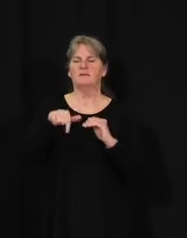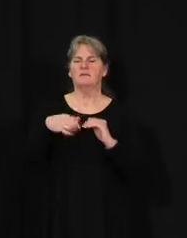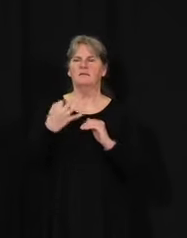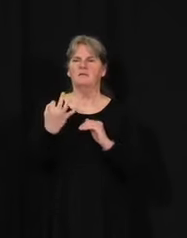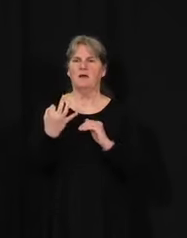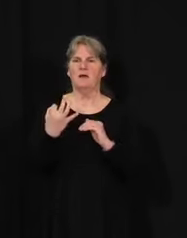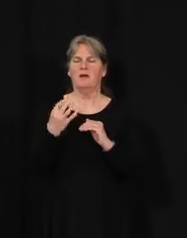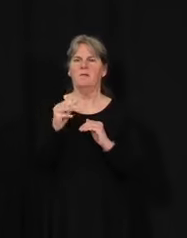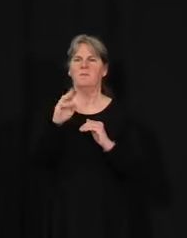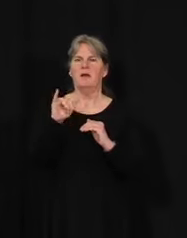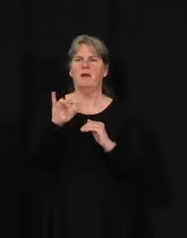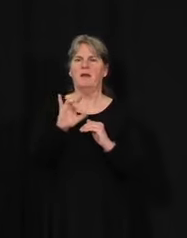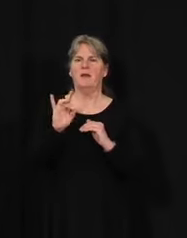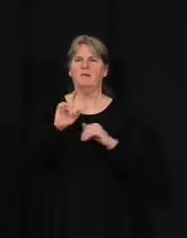Friday, May 8th, at 2:00 PM.